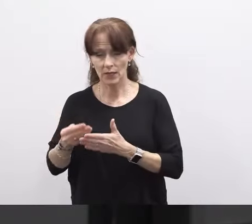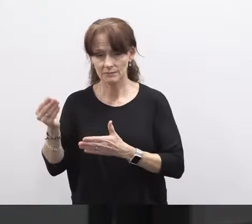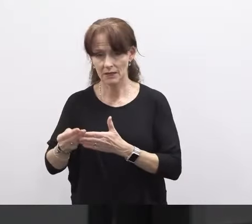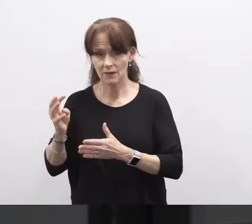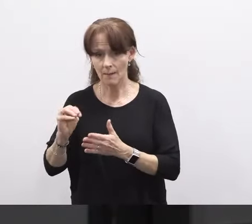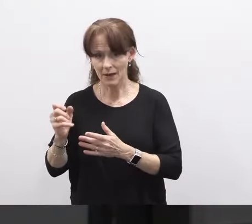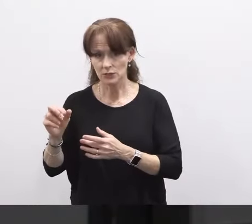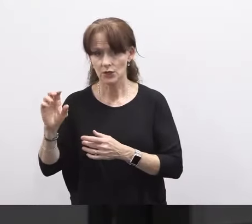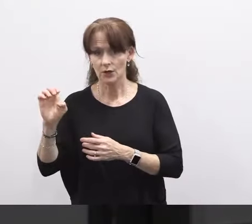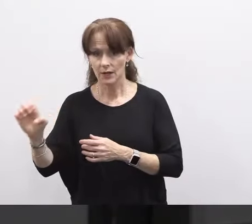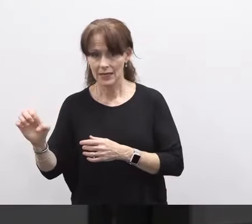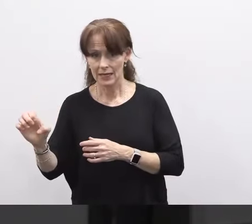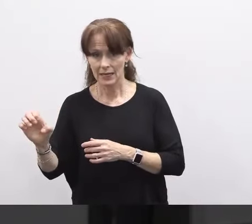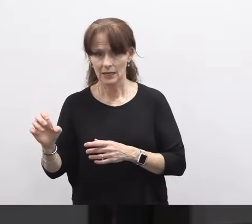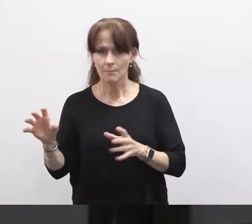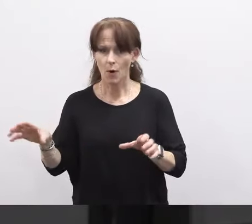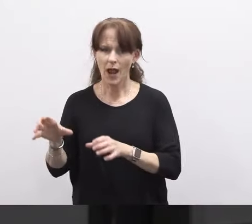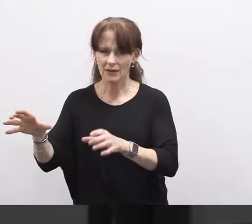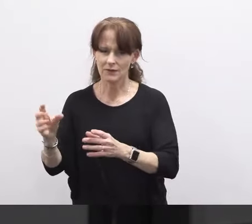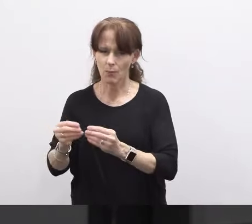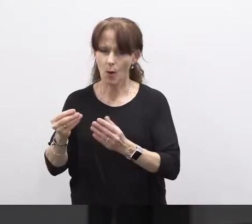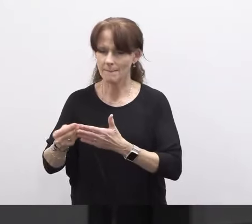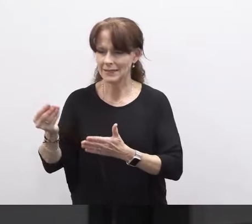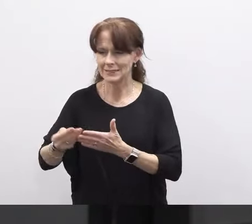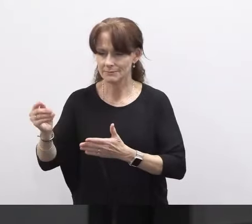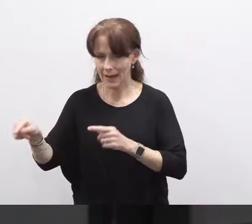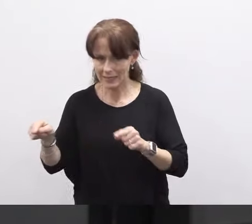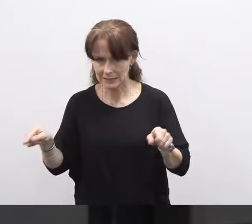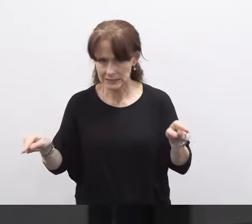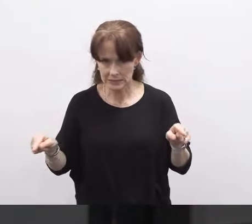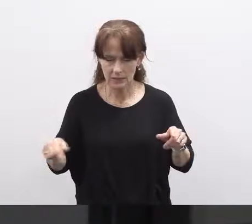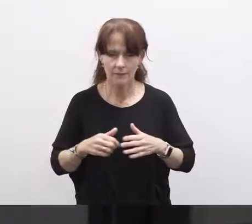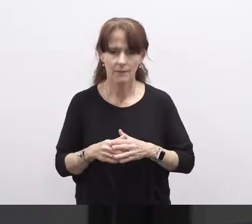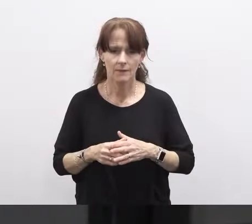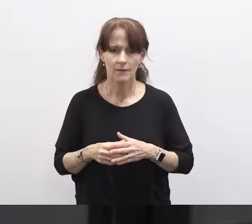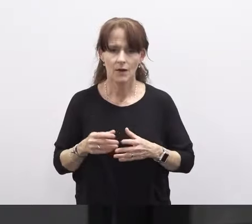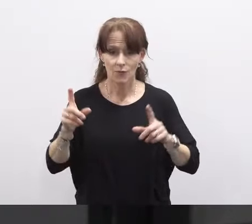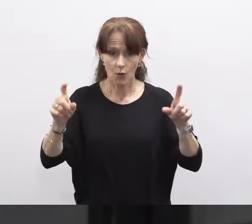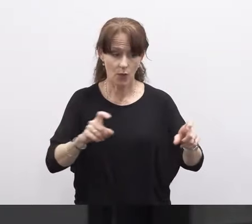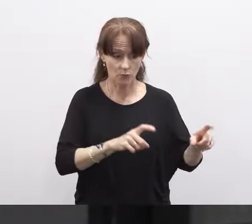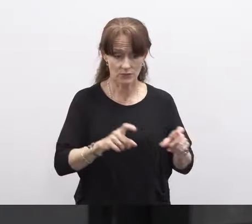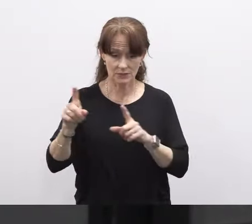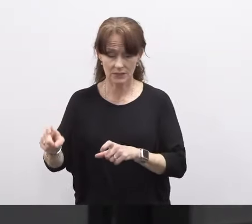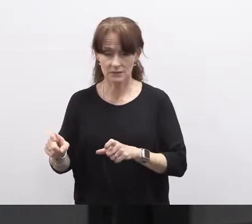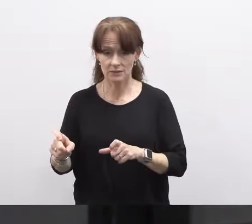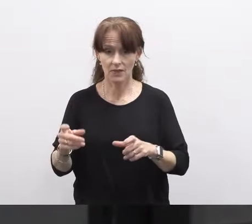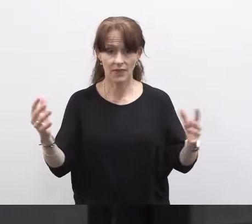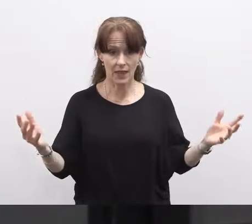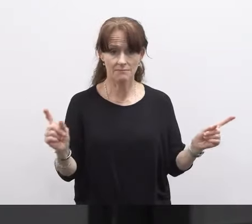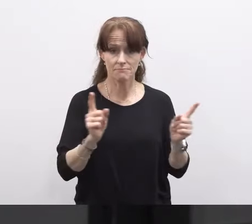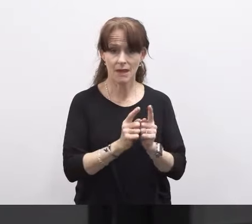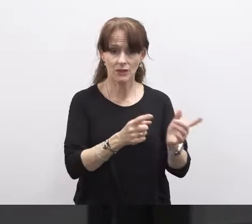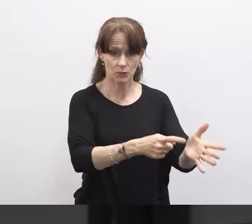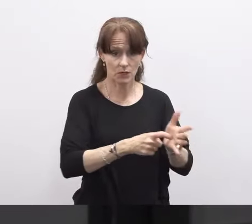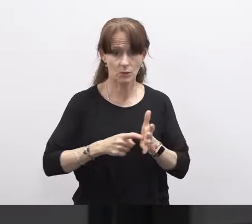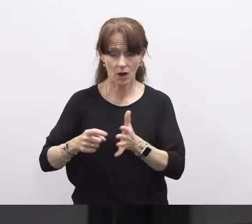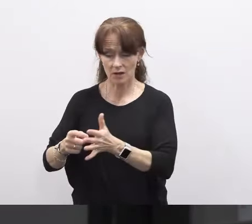there's a lot more activity going on there, more money to spend. And for the expenditures tested, transactions met the requirements of both measure K